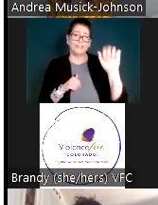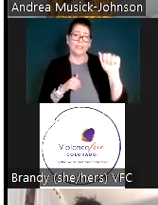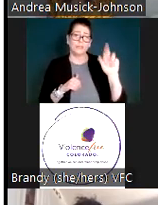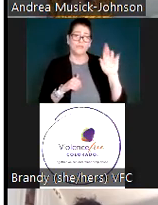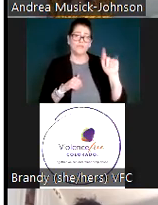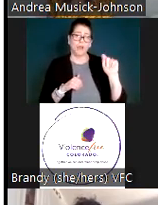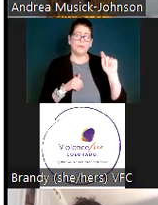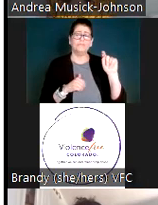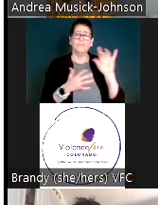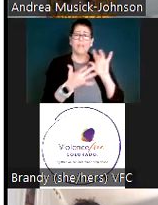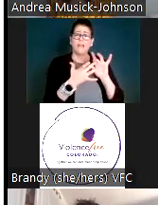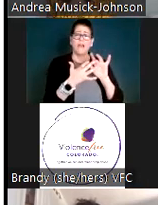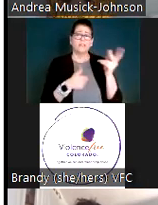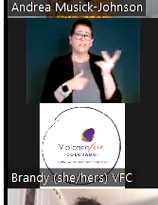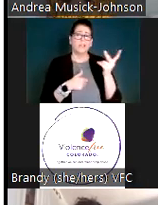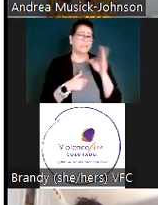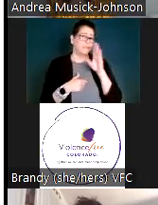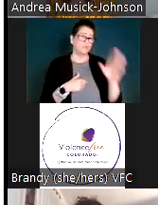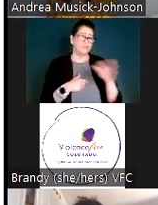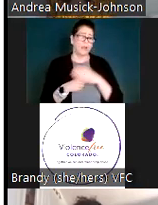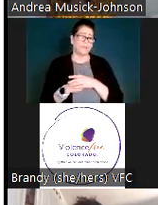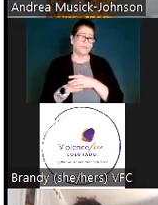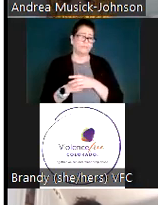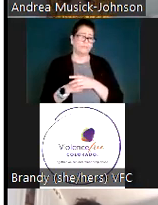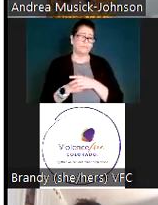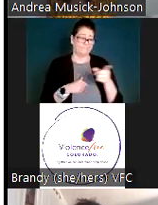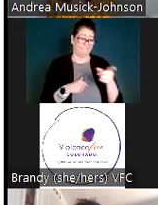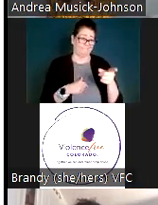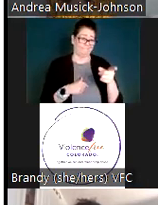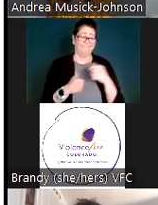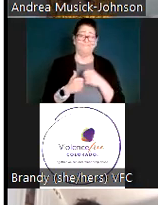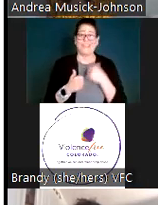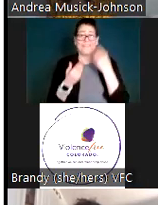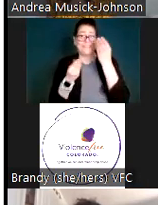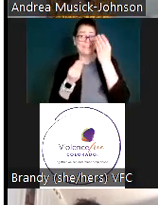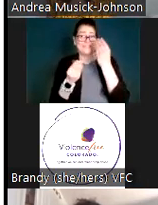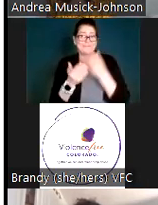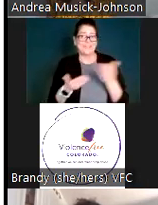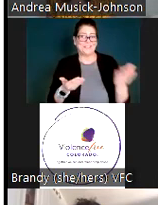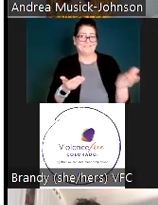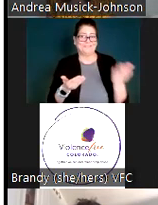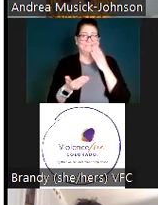You'll get their contact info here, in the slides next week, but also something comes up